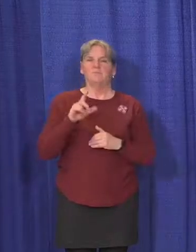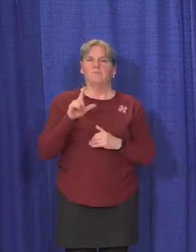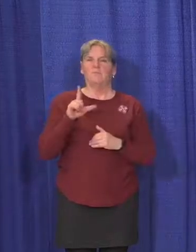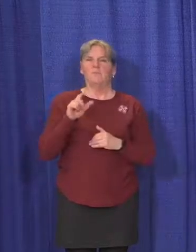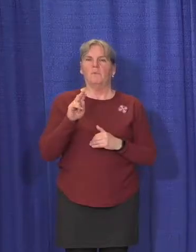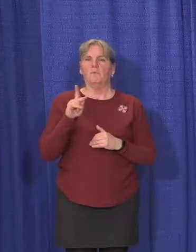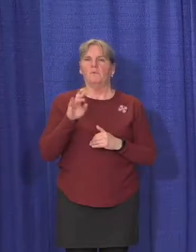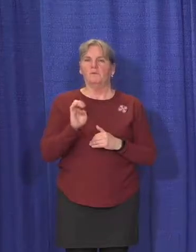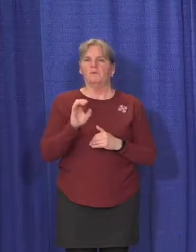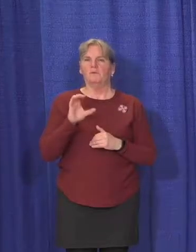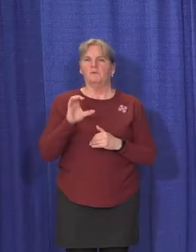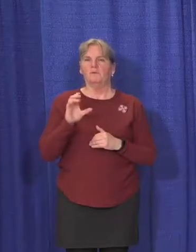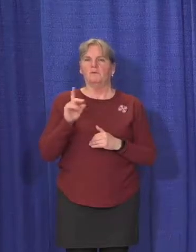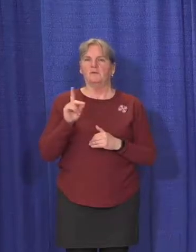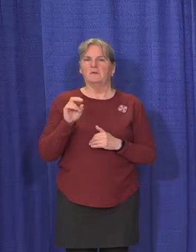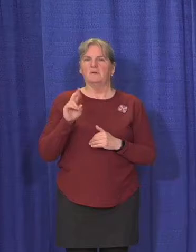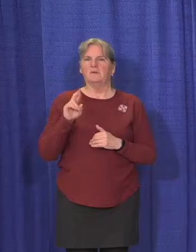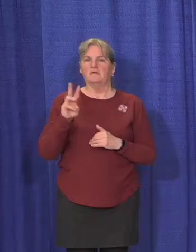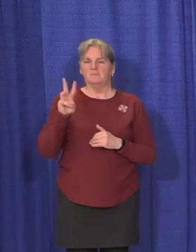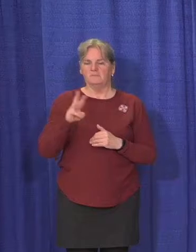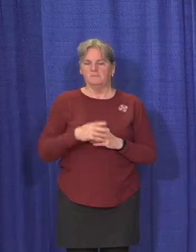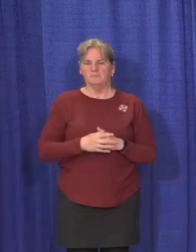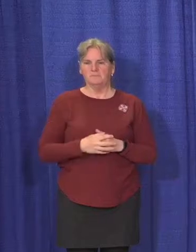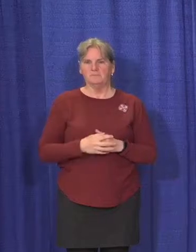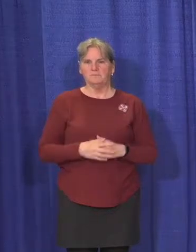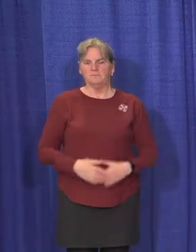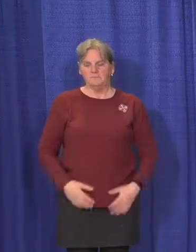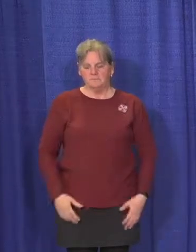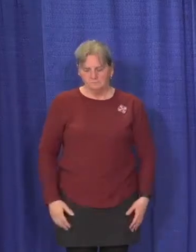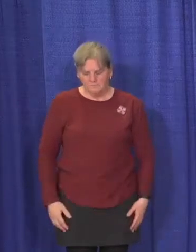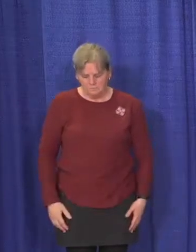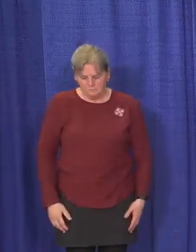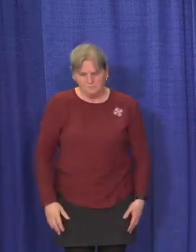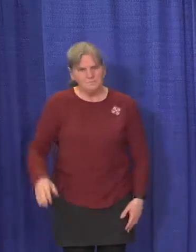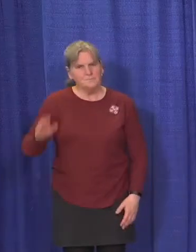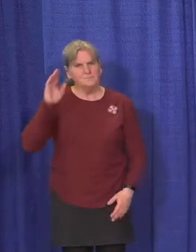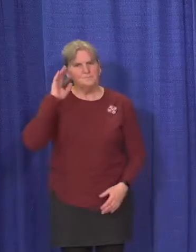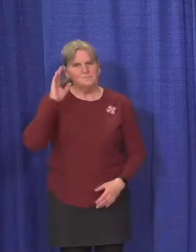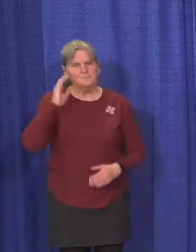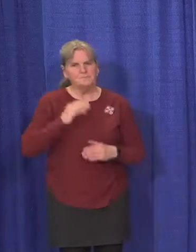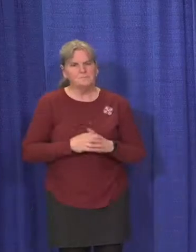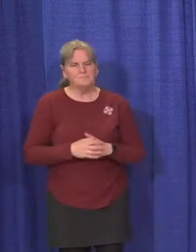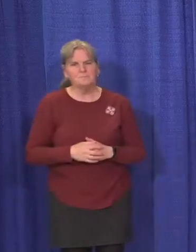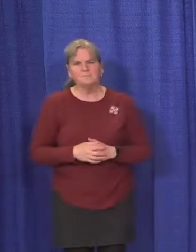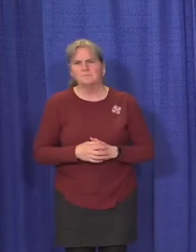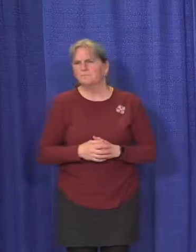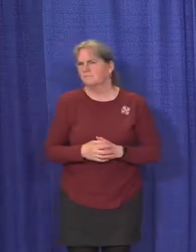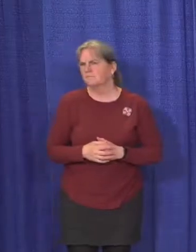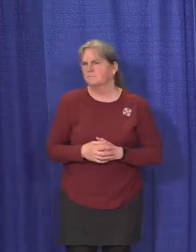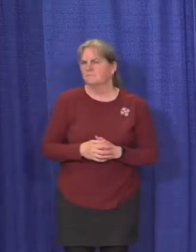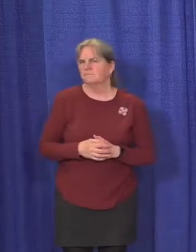Pat: We will now move to Luke.